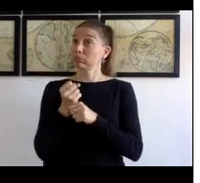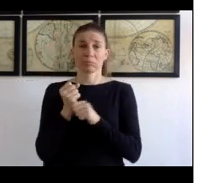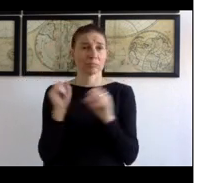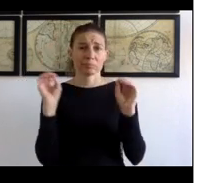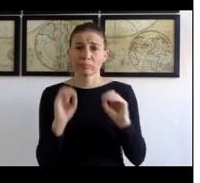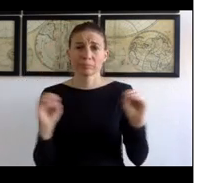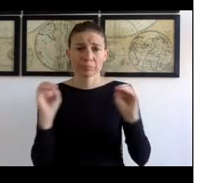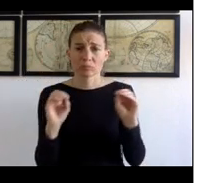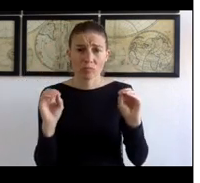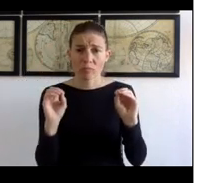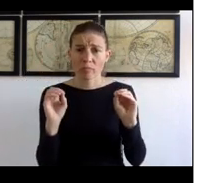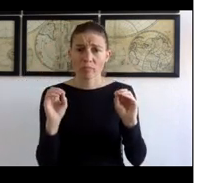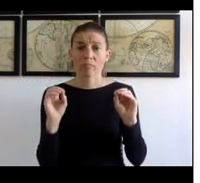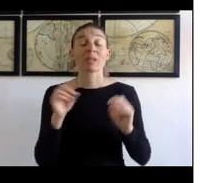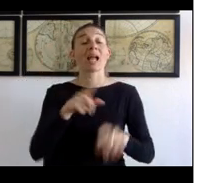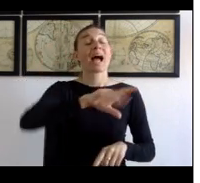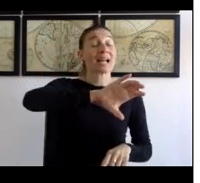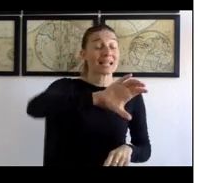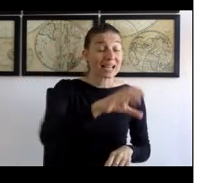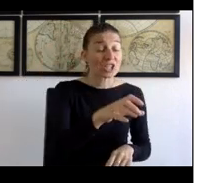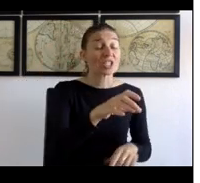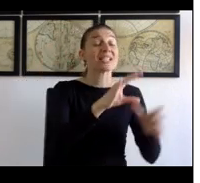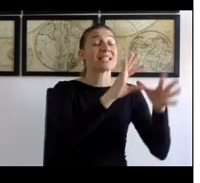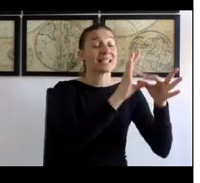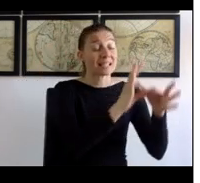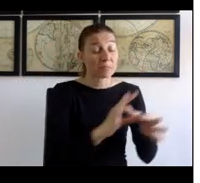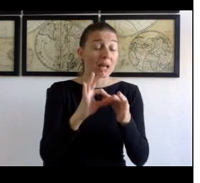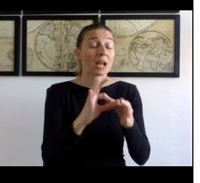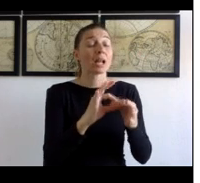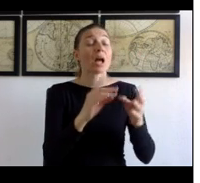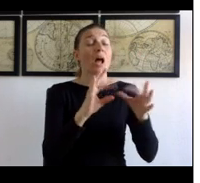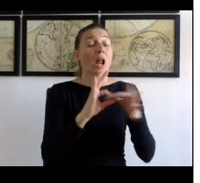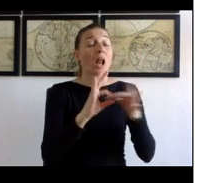like the International Disability Alliance bridge CRPD SDG training